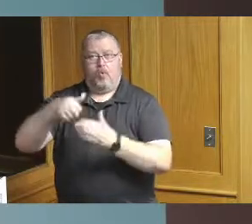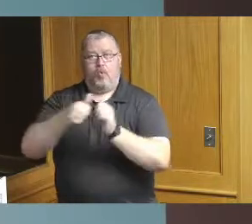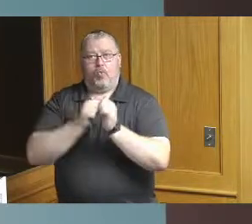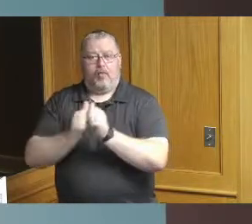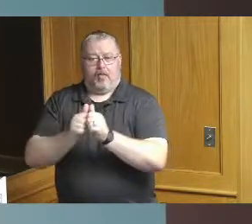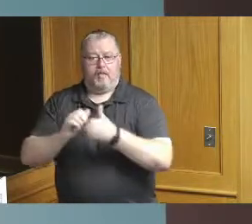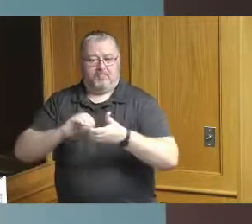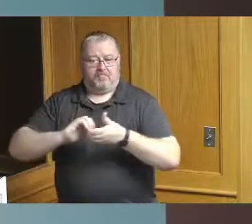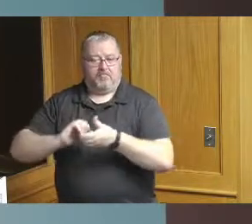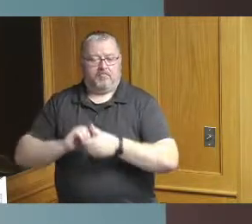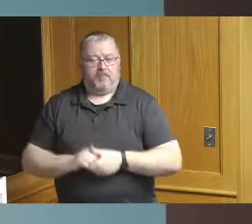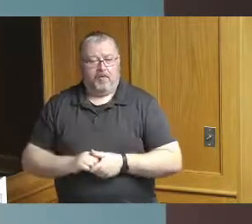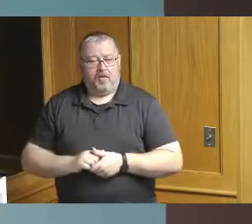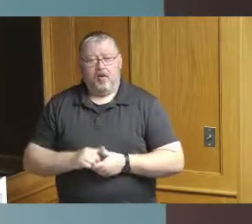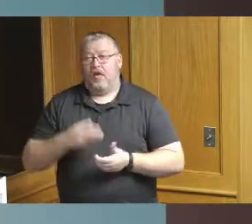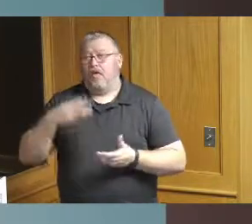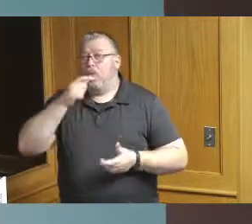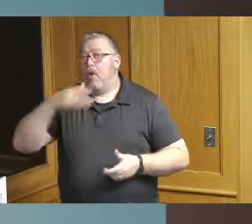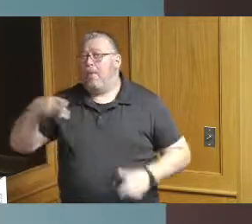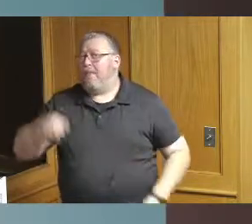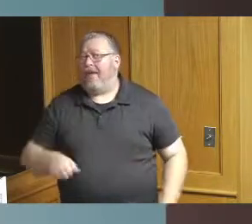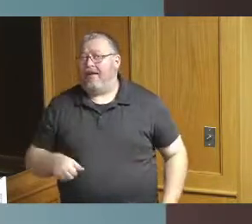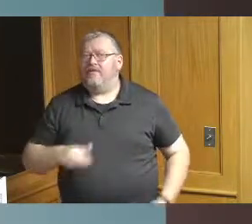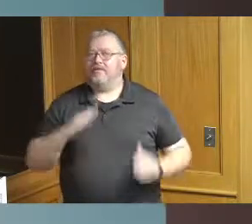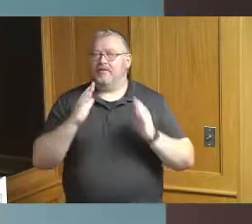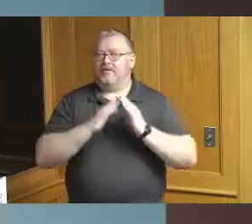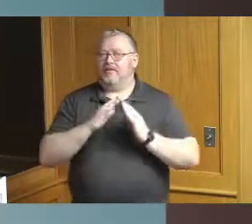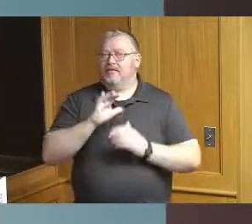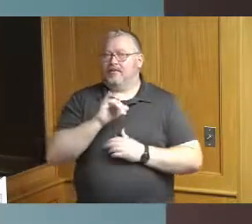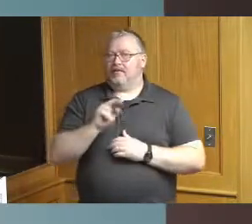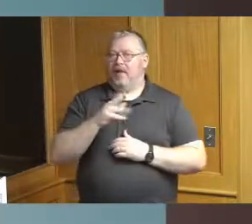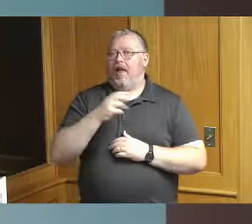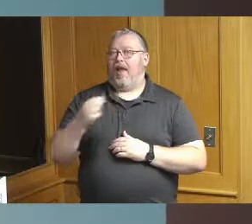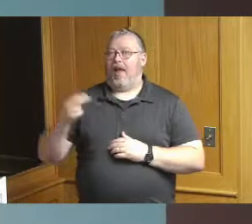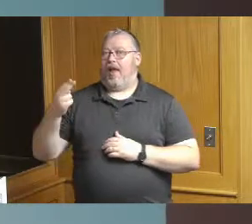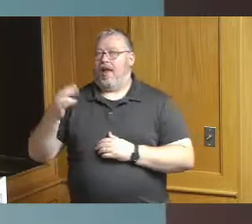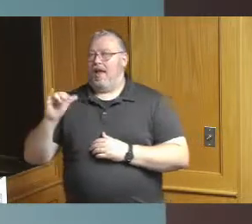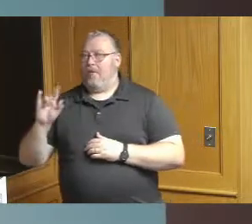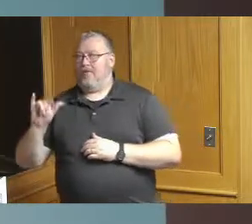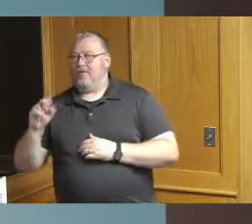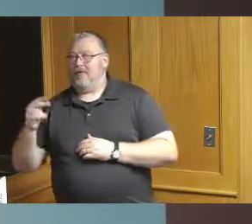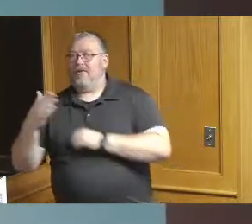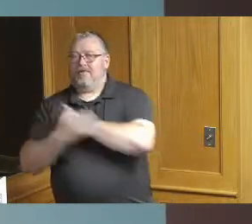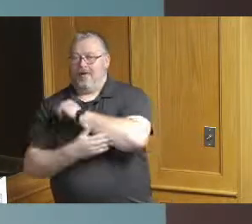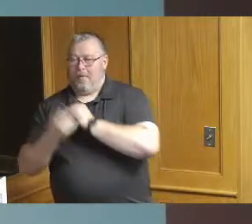so it is funded by the city of cincinnati and Hamilton County as a 50 50 percent shared service